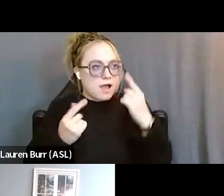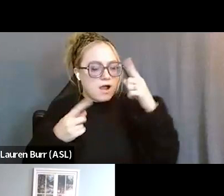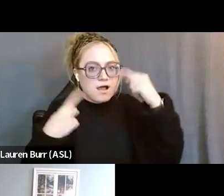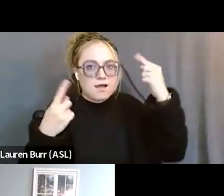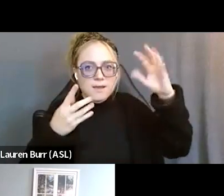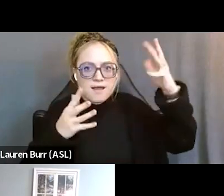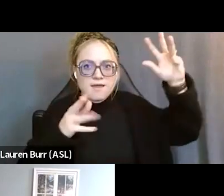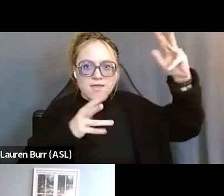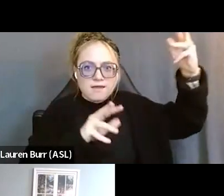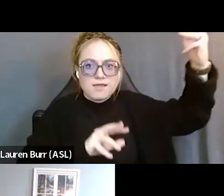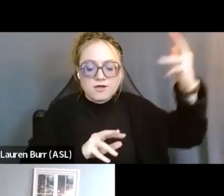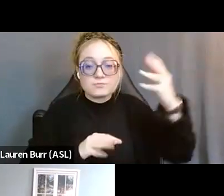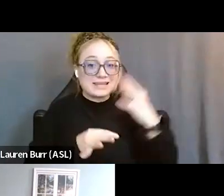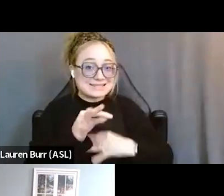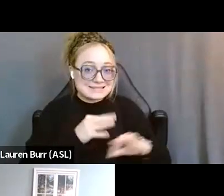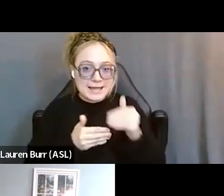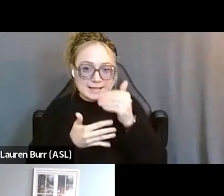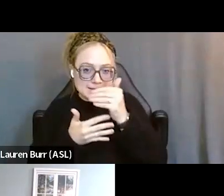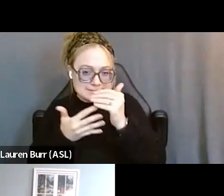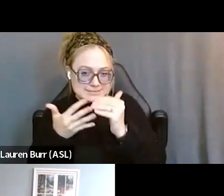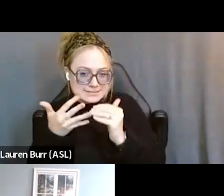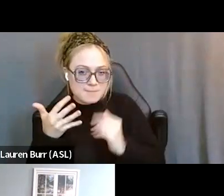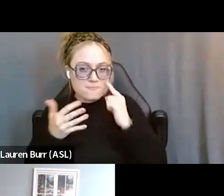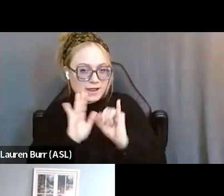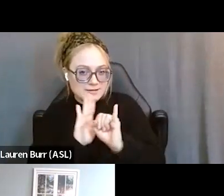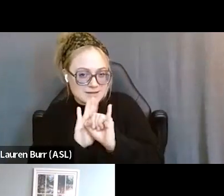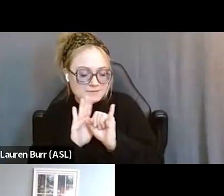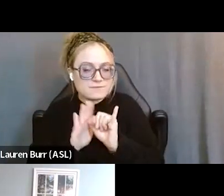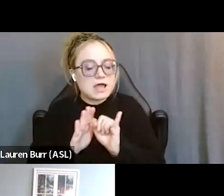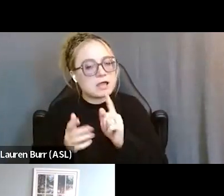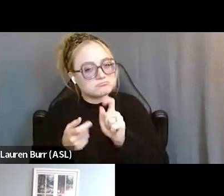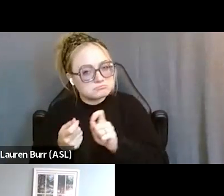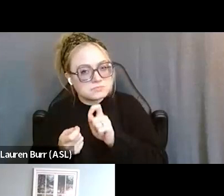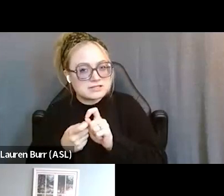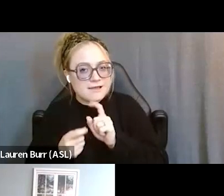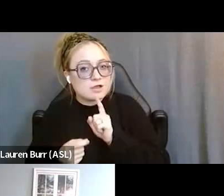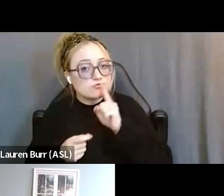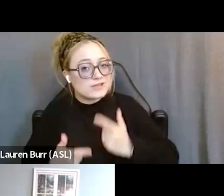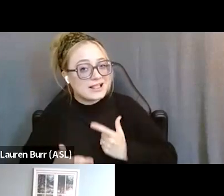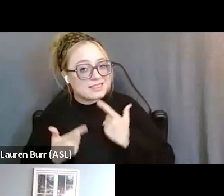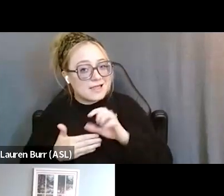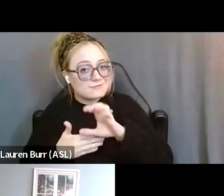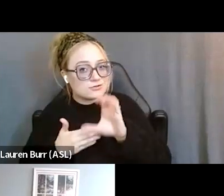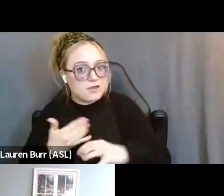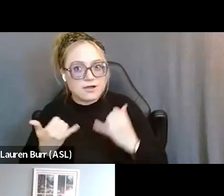to identify you know, what's the most likely outcome, just jumping to a pre-supposed outcome. And so that process can be, you know,